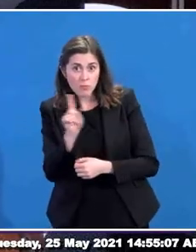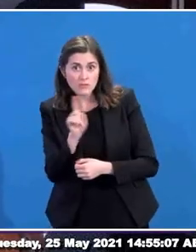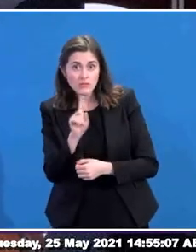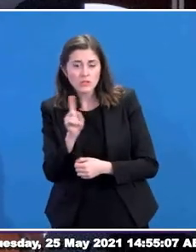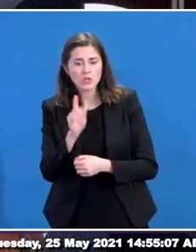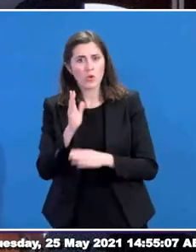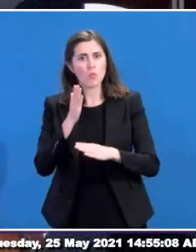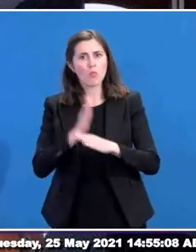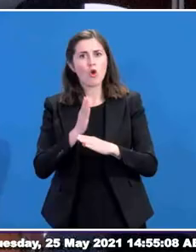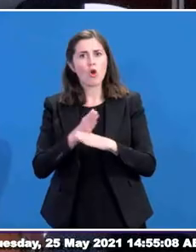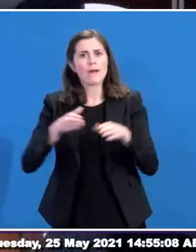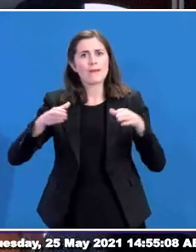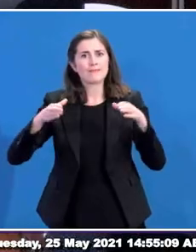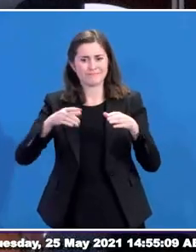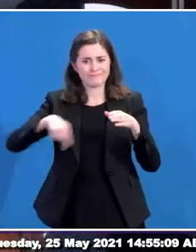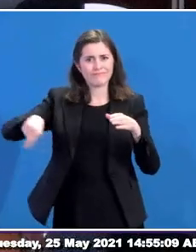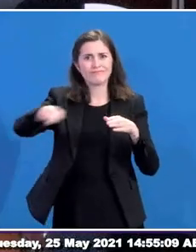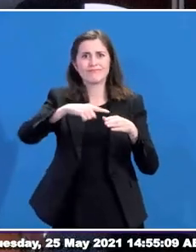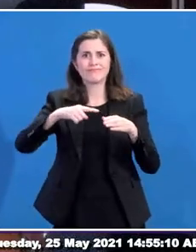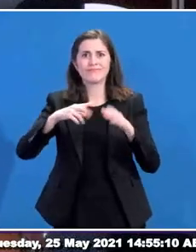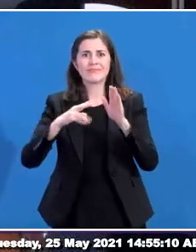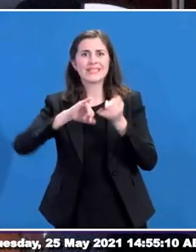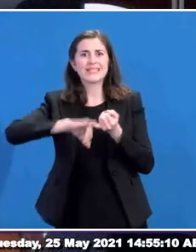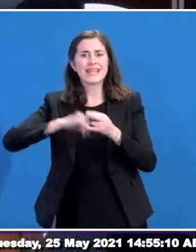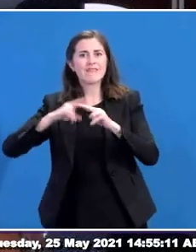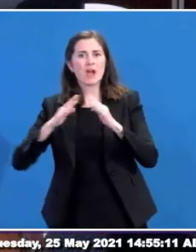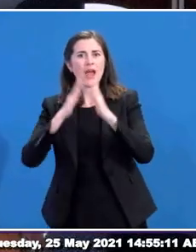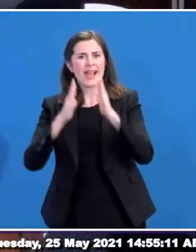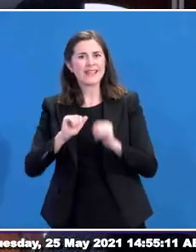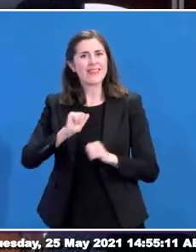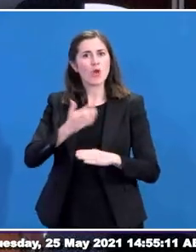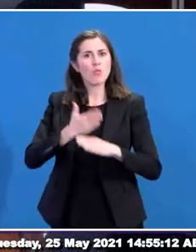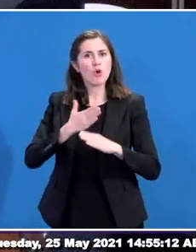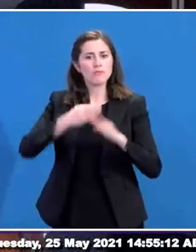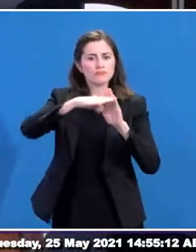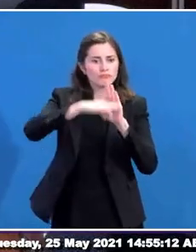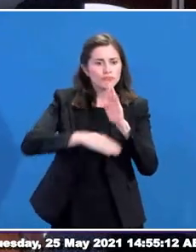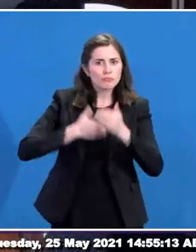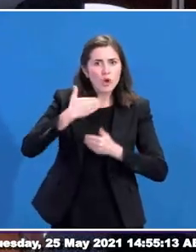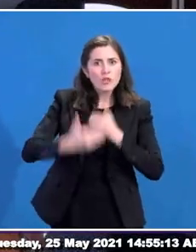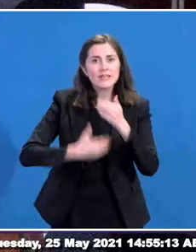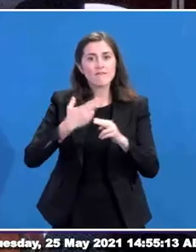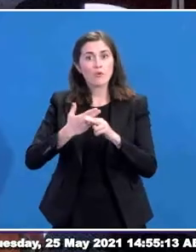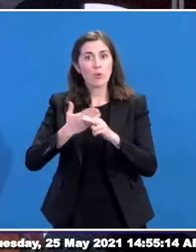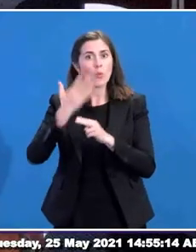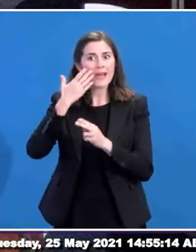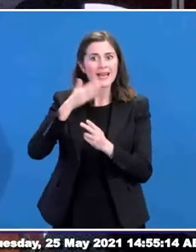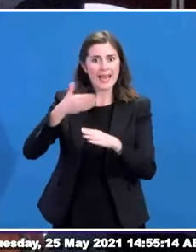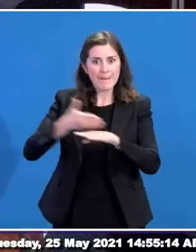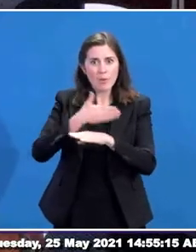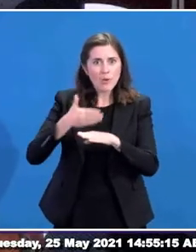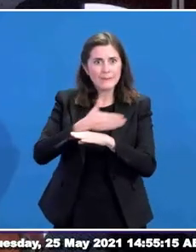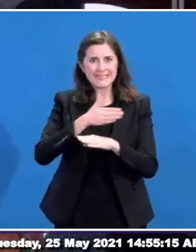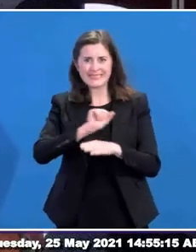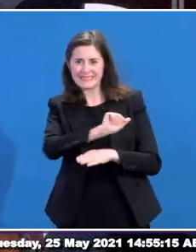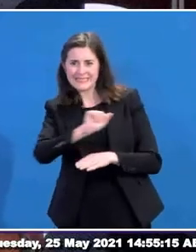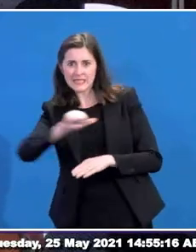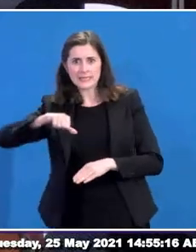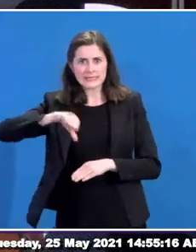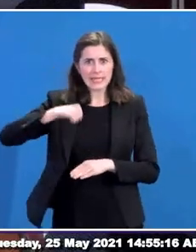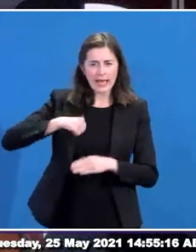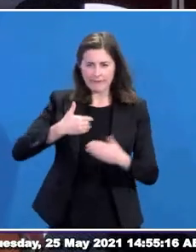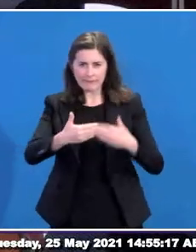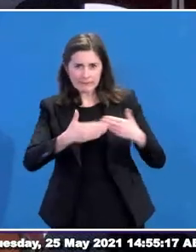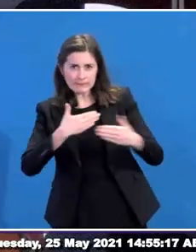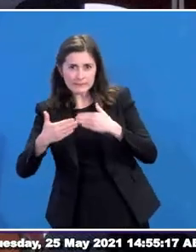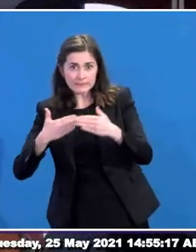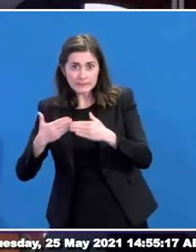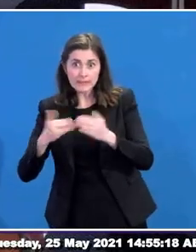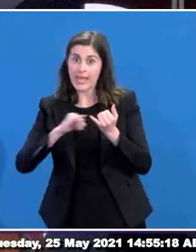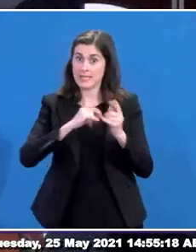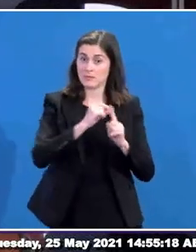processes in Sunnyfield for its employment and performance management of SP1 and SP2,